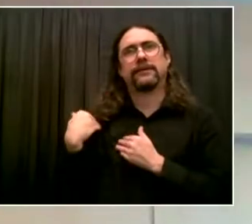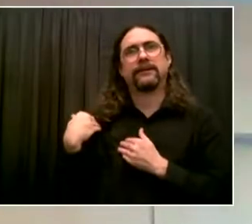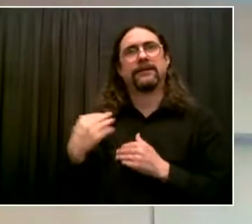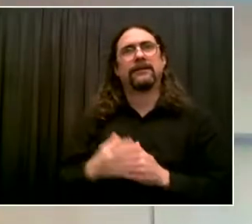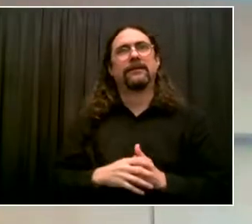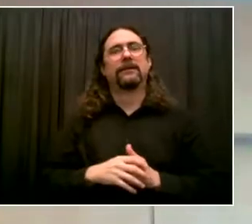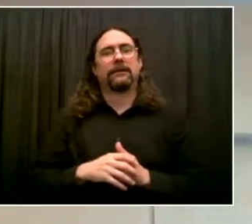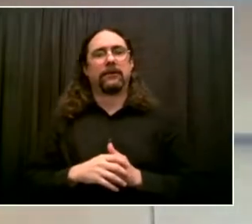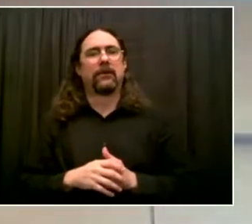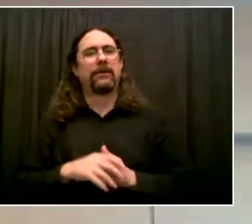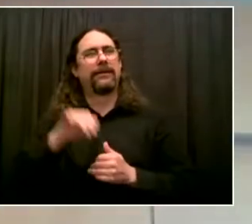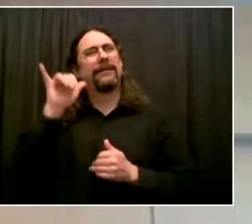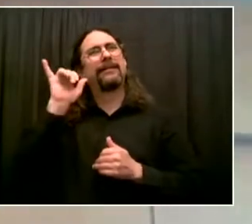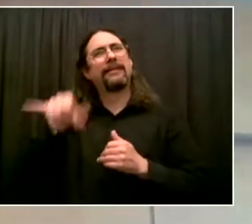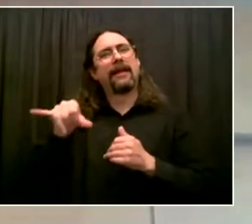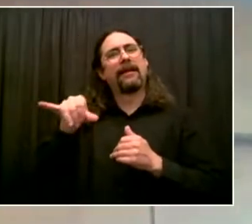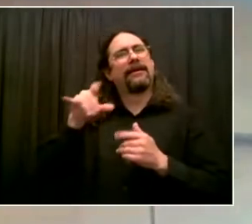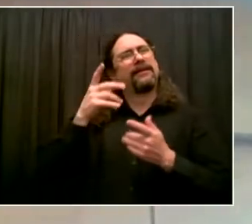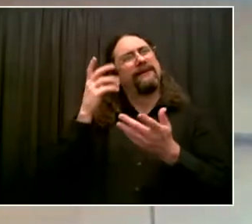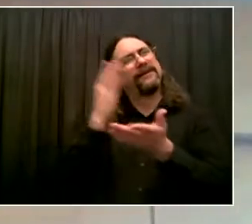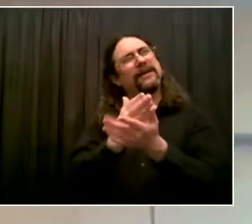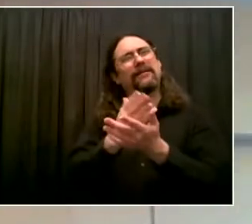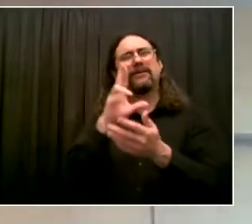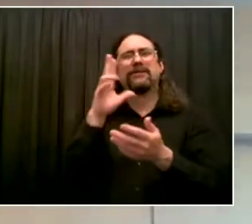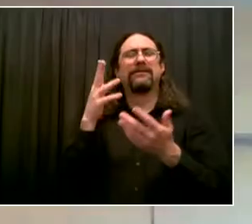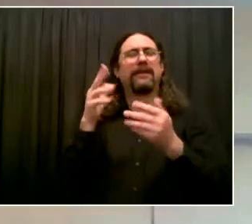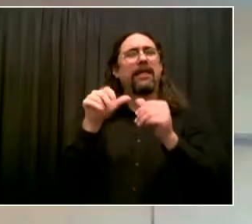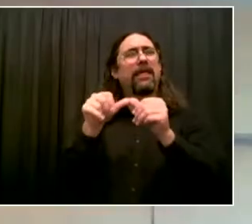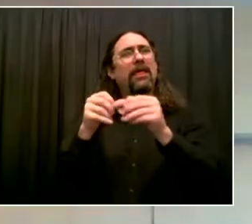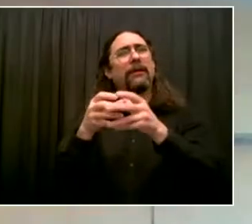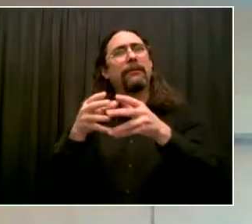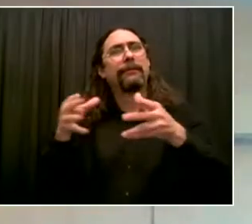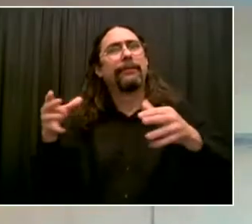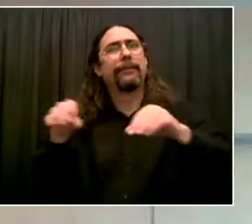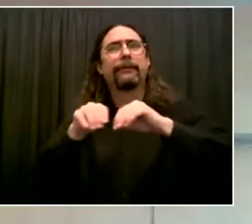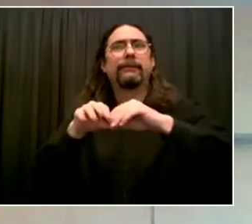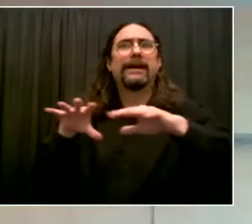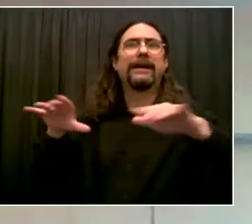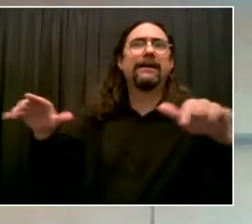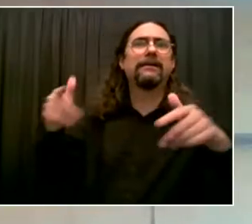AND VIOLENCE INTERRUPTION TO DO MORE UNDERGROUND TO HELP PREVENT VIOLENCE FROM HAPPENING IN THE